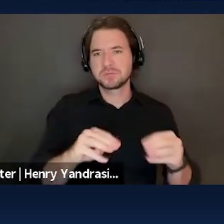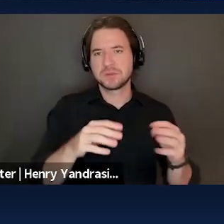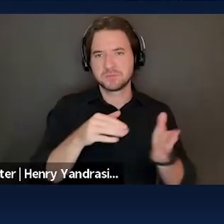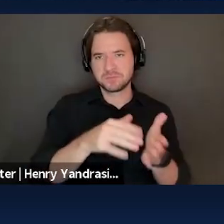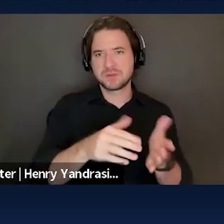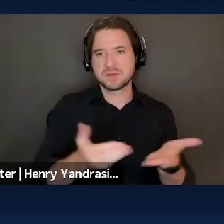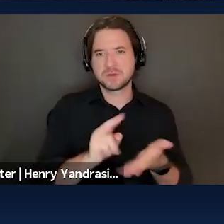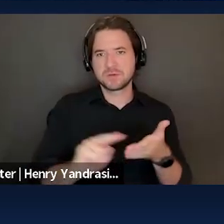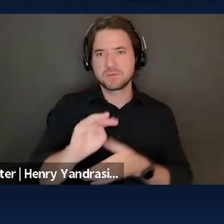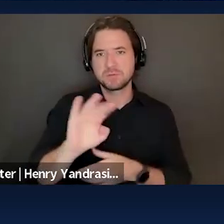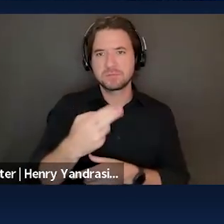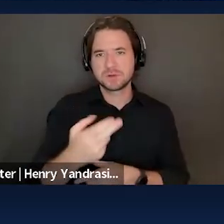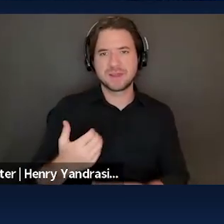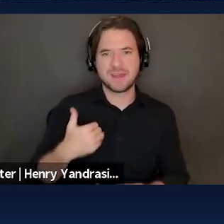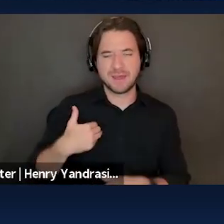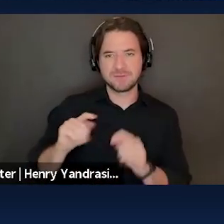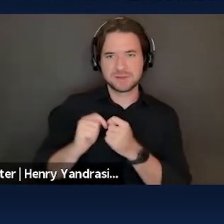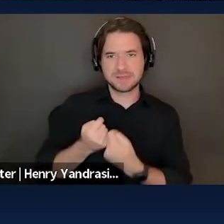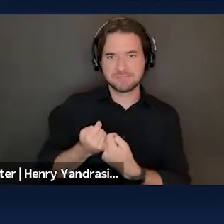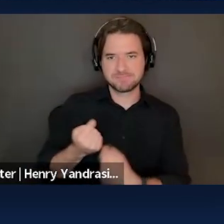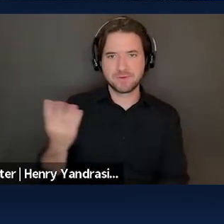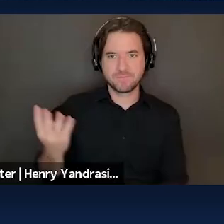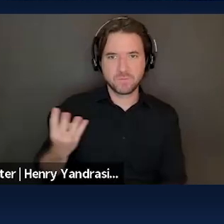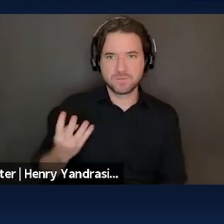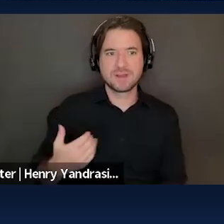Our team consists of 3 different health profession units.